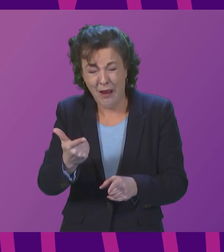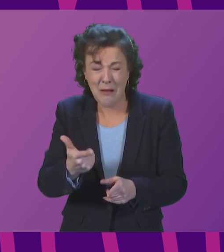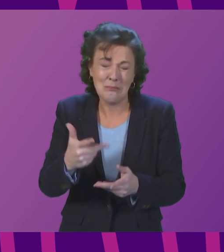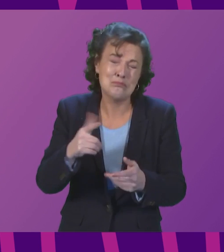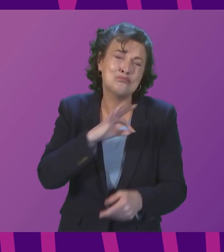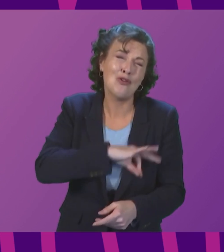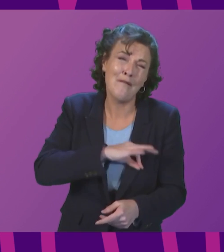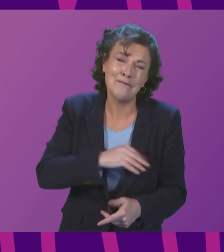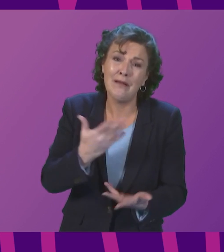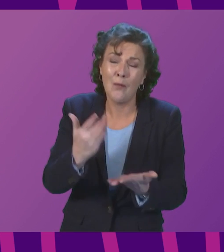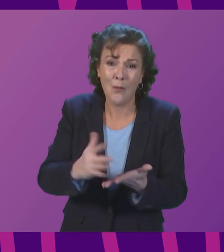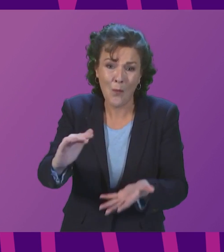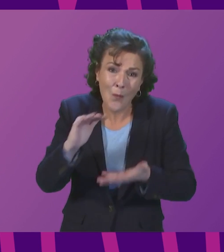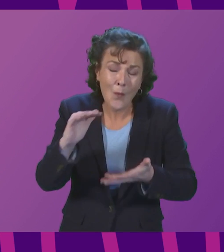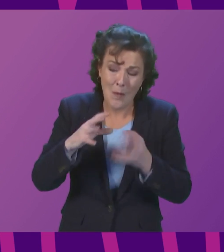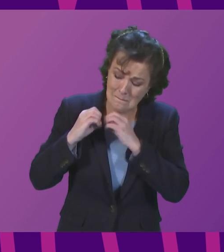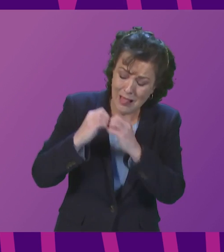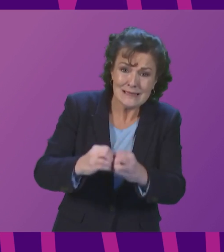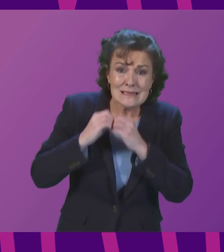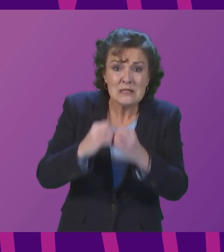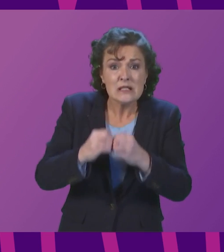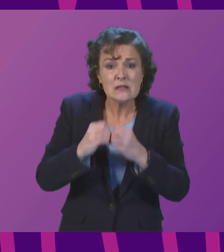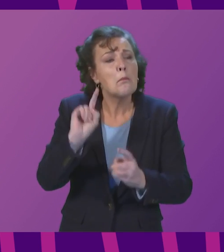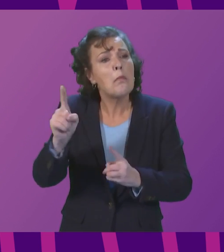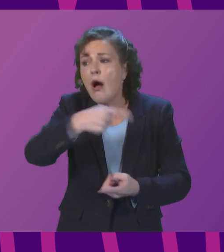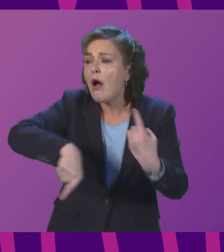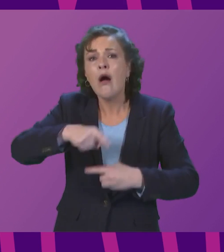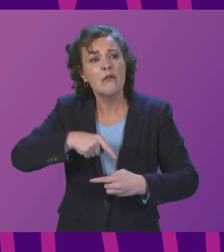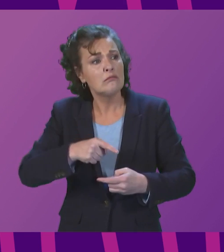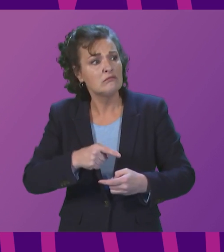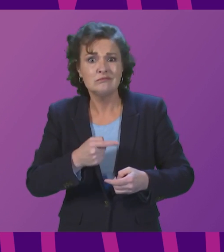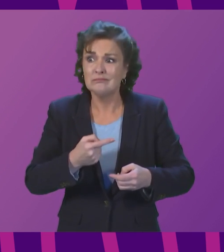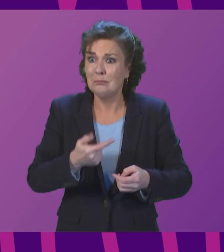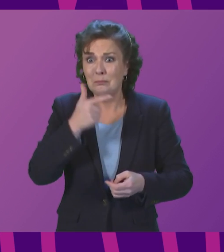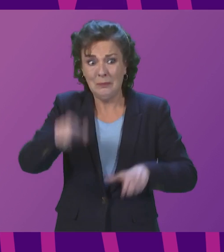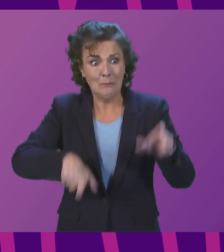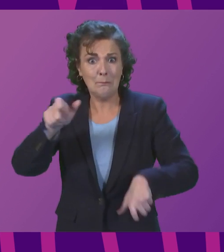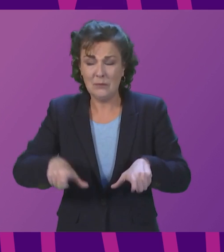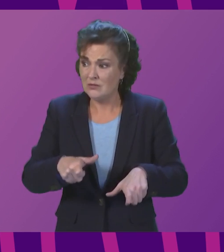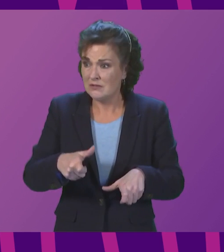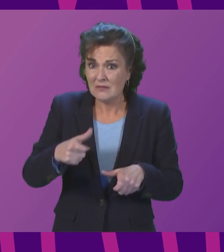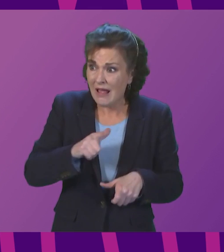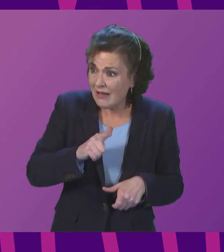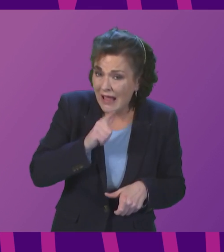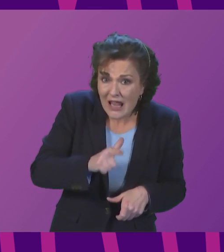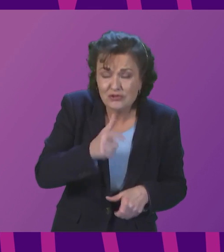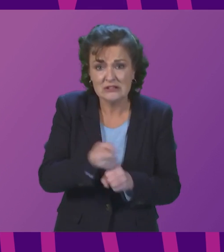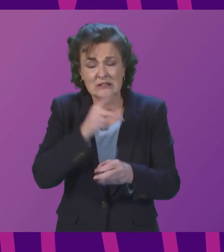We have known about the crisis for months, yet both Governments have failed to support people across the country who are struggling.